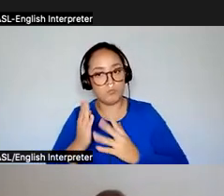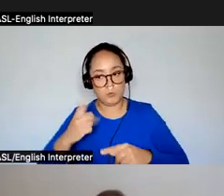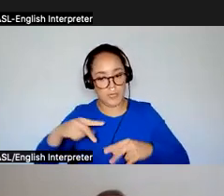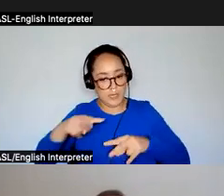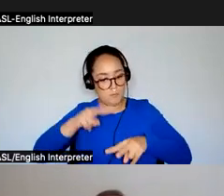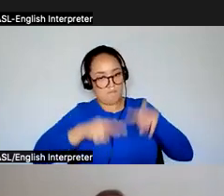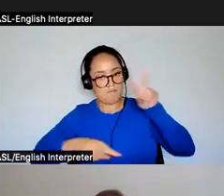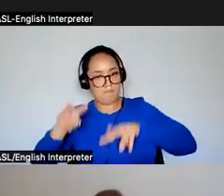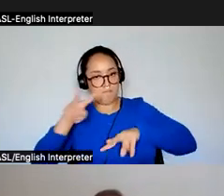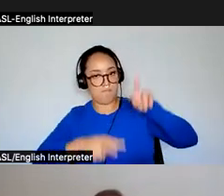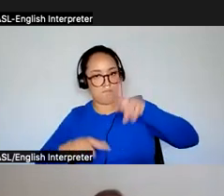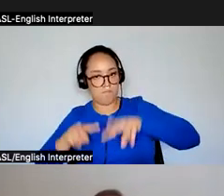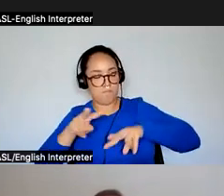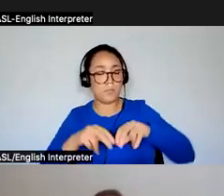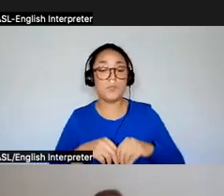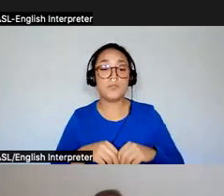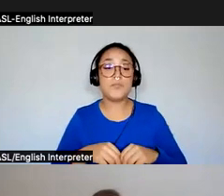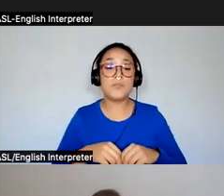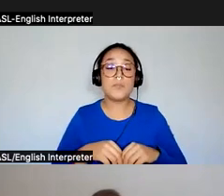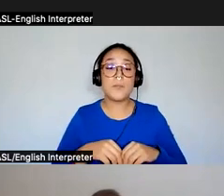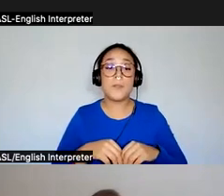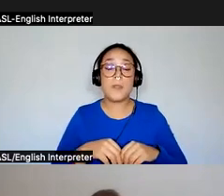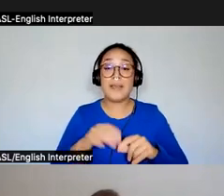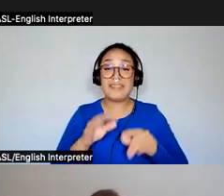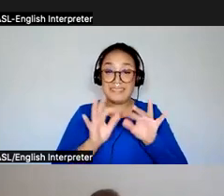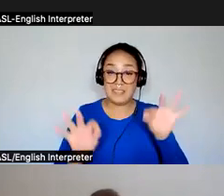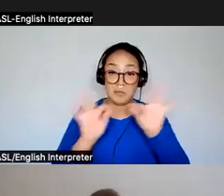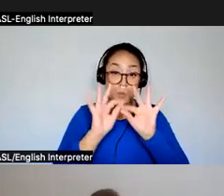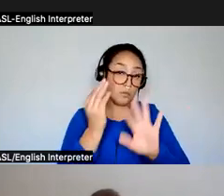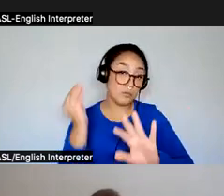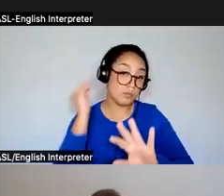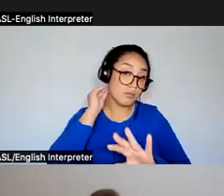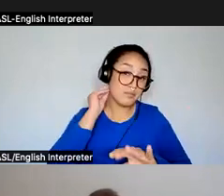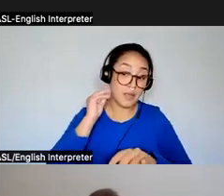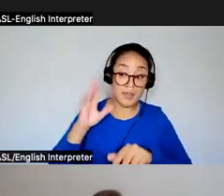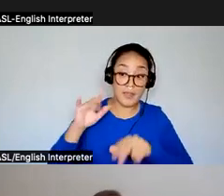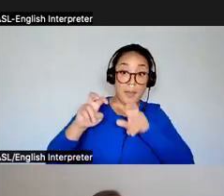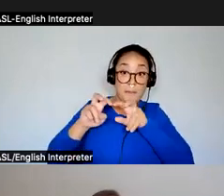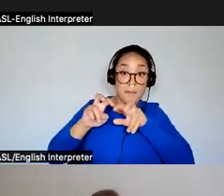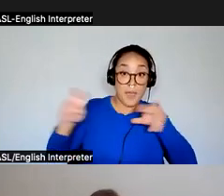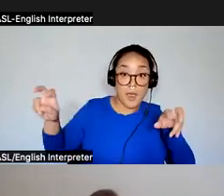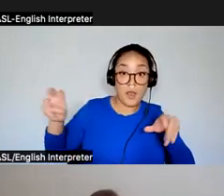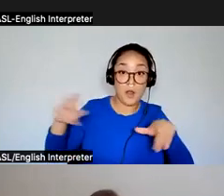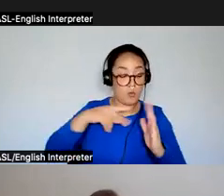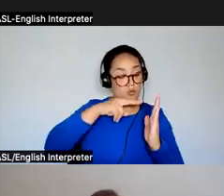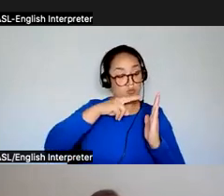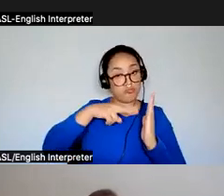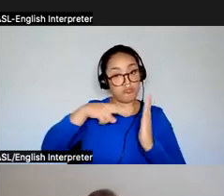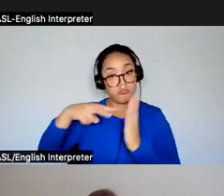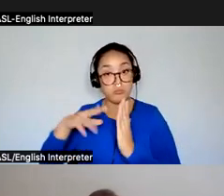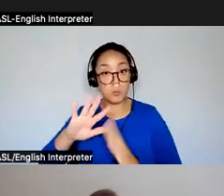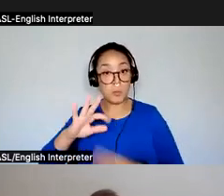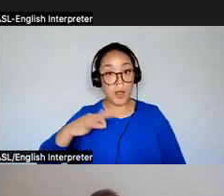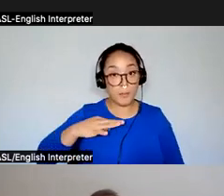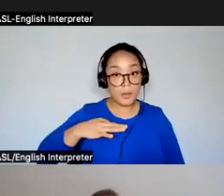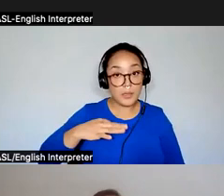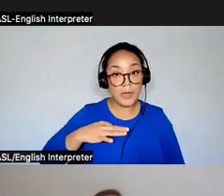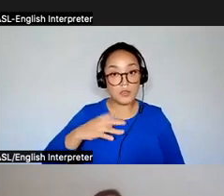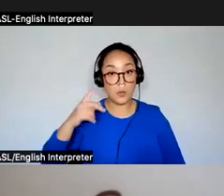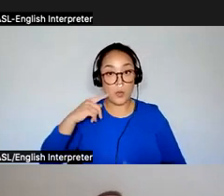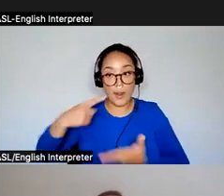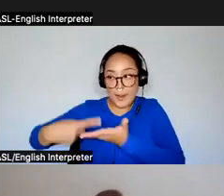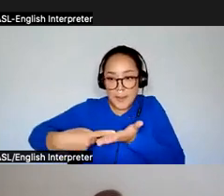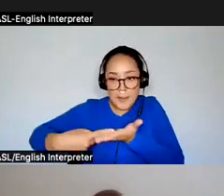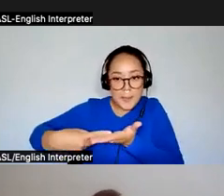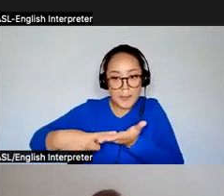is that the panel that we'll be reading through your application and assessing it is multidisciplinary.